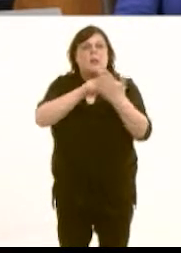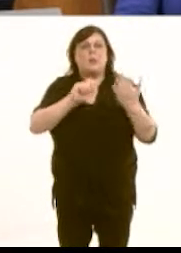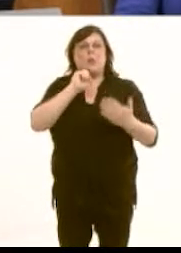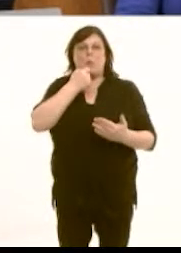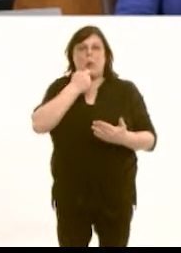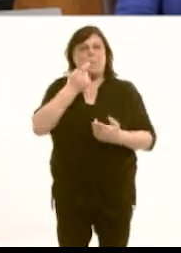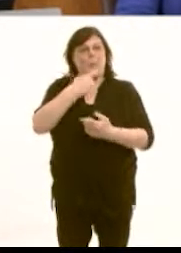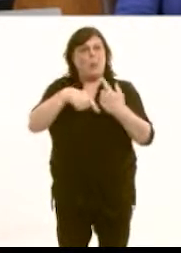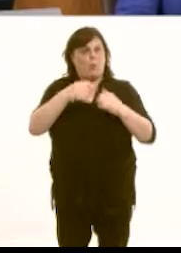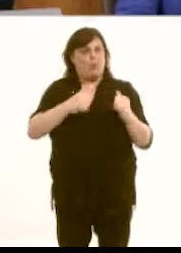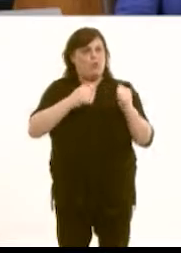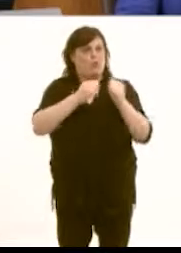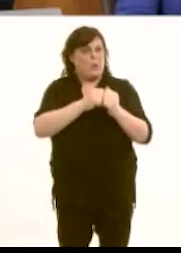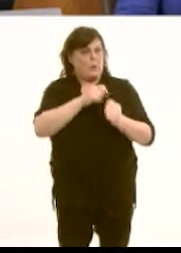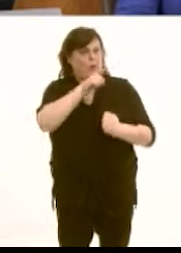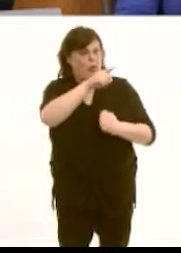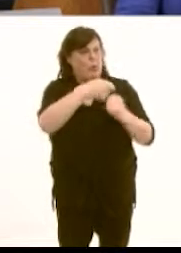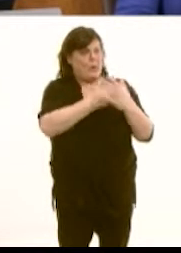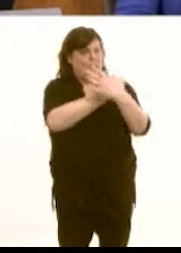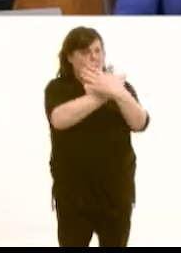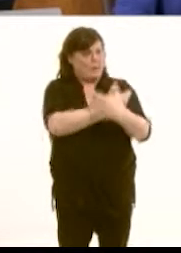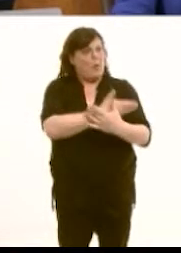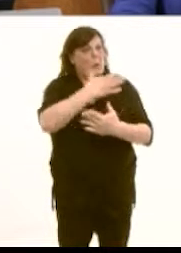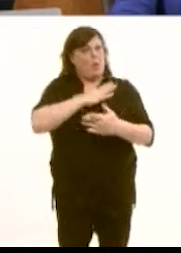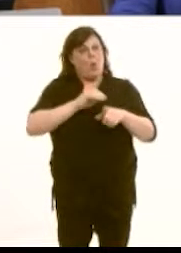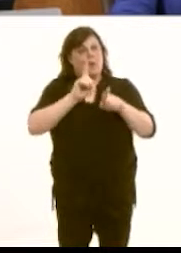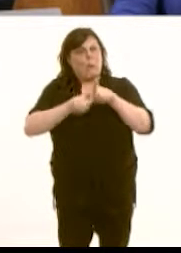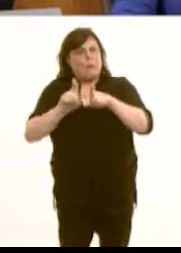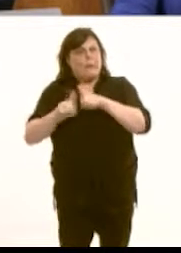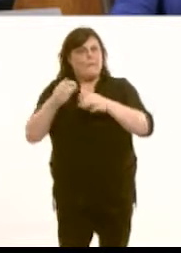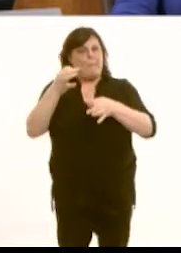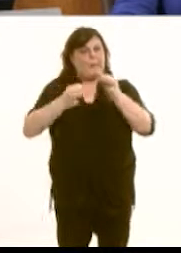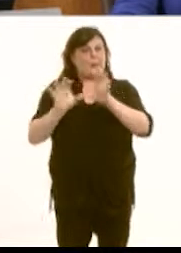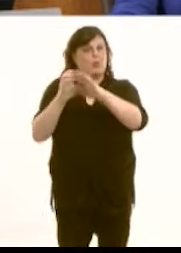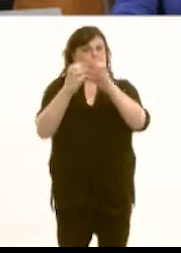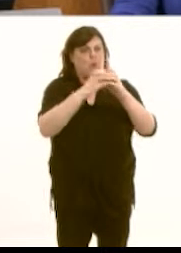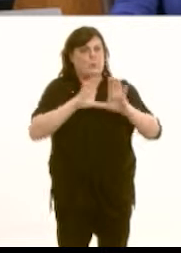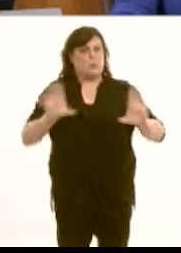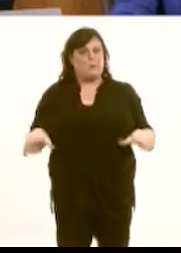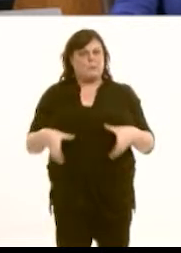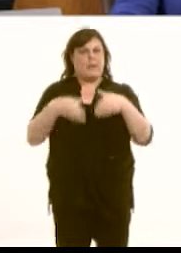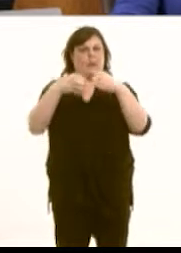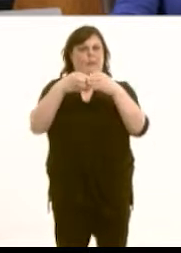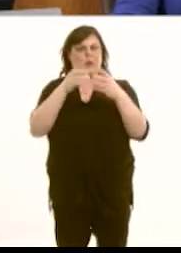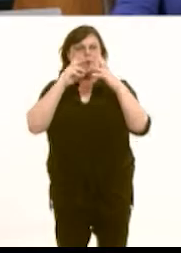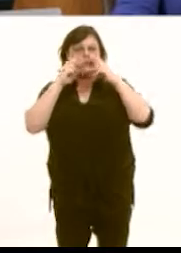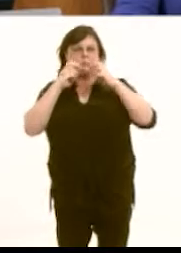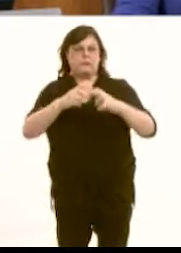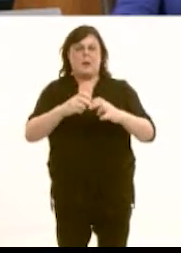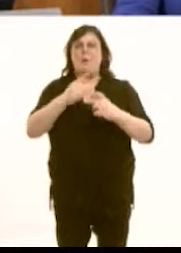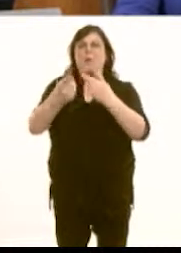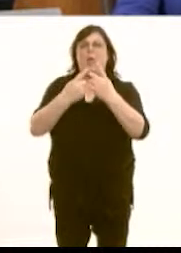the Liberal Democrats on this, that a cross-party commission looking at this would have been a good idea. But that didnít find favour with the other parties.